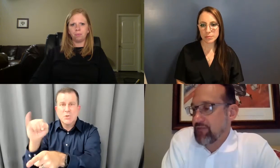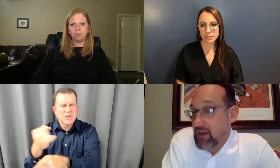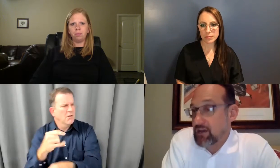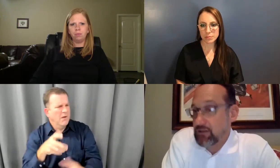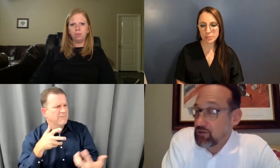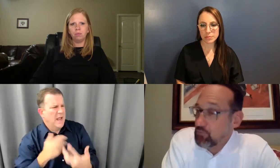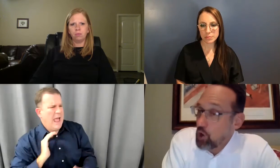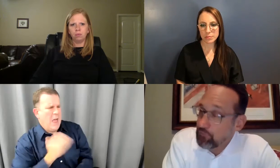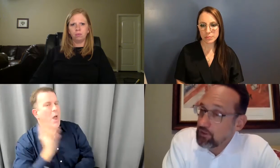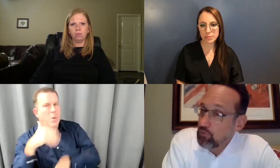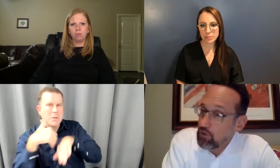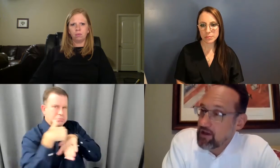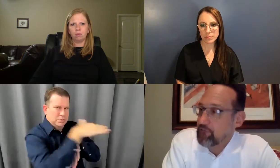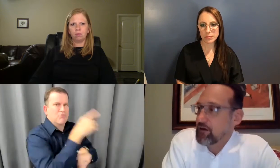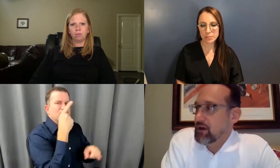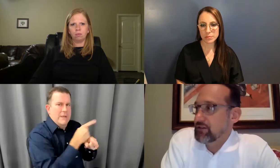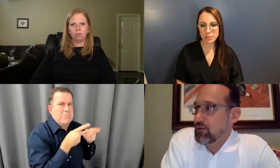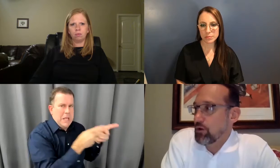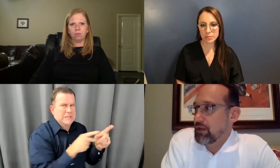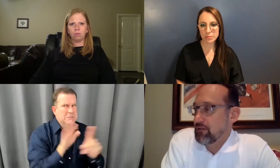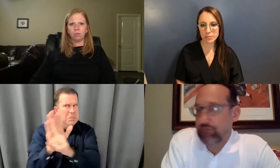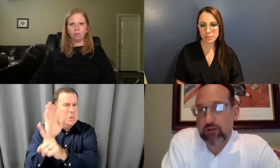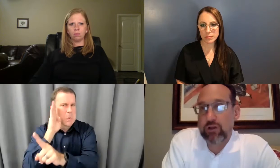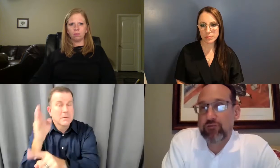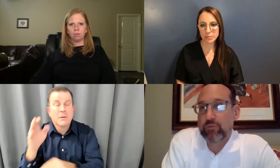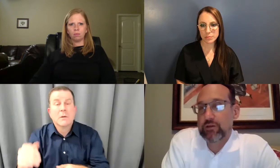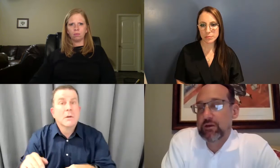And then you hopefully we'll have someone in the federal government,